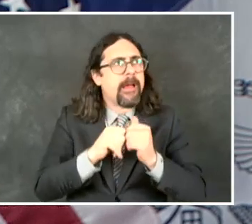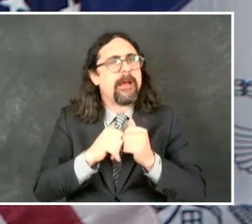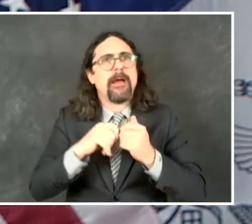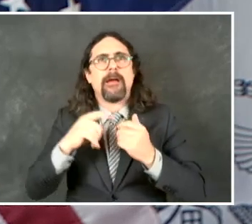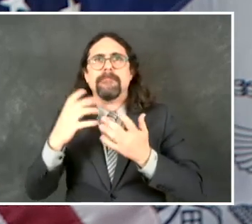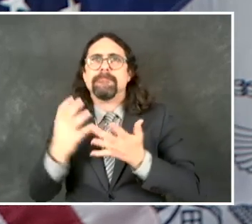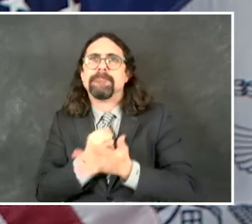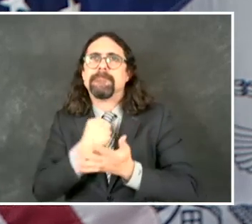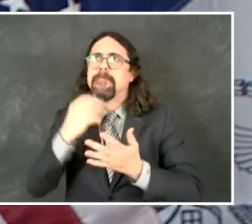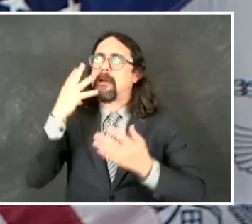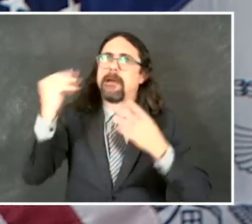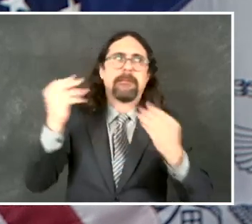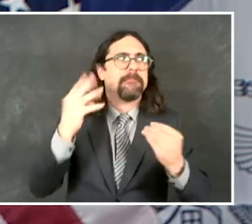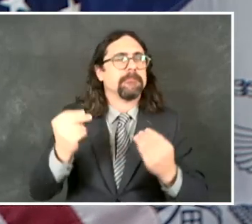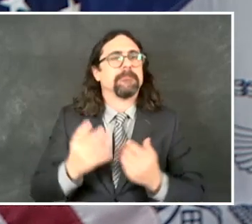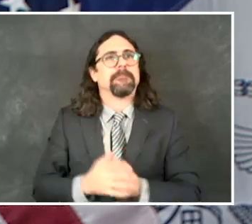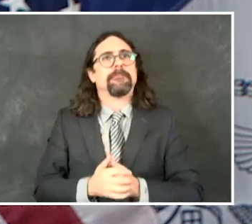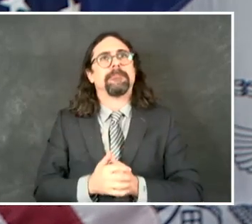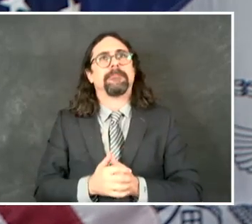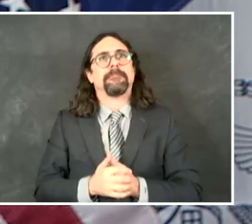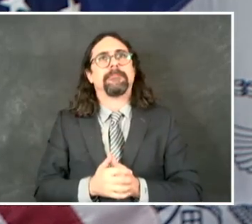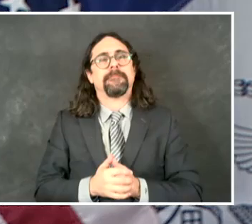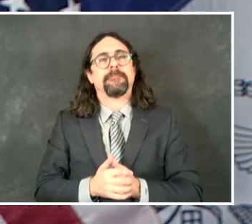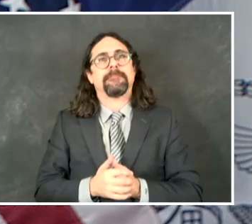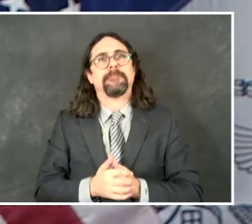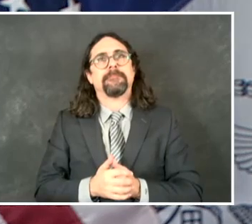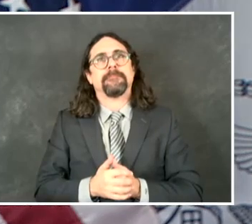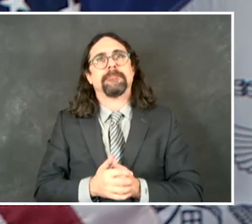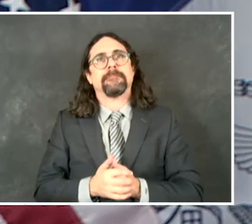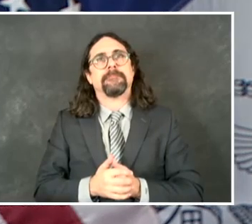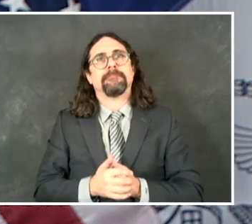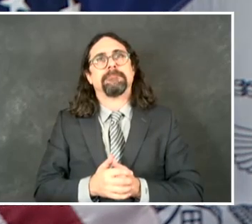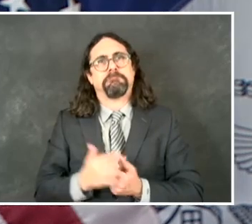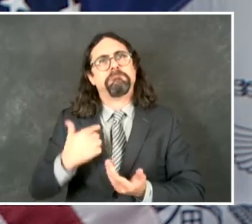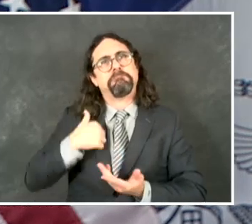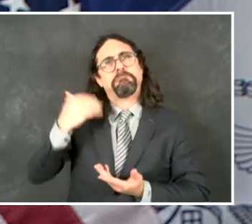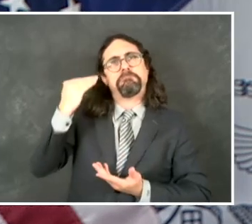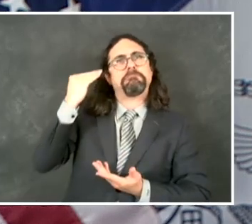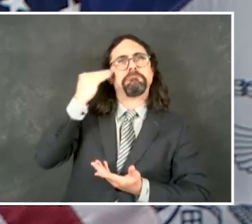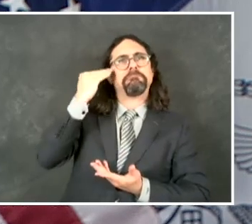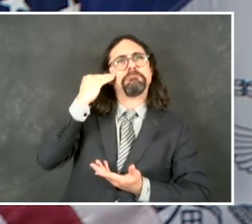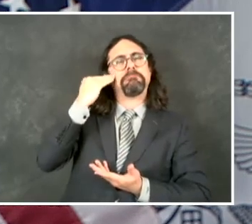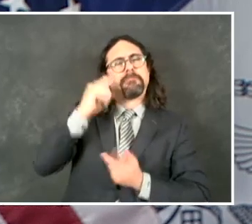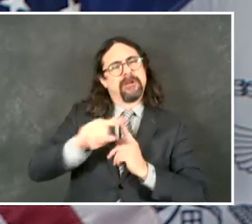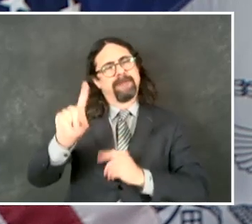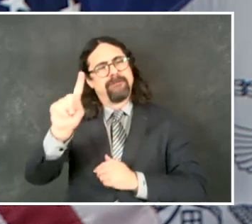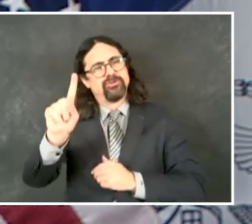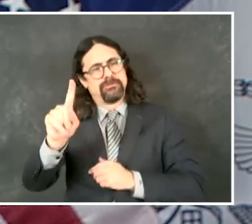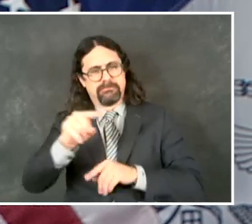A LOT OF FOLKS ARE ASKINGO QUESTIONS ABOUT WHAT CAN WE DO DIFFERENTLY. SI A ID CONSISTENTLY, WE WANT TO SEE IF THERE'S NEW